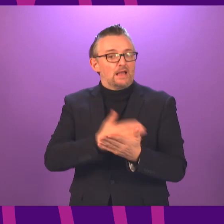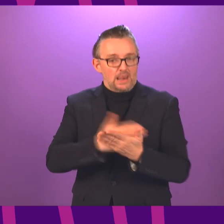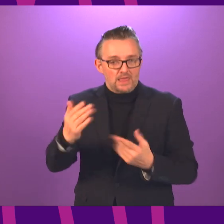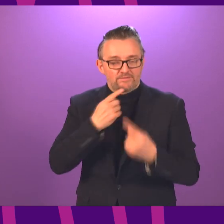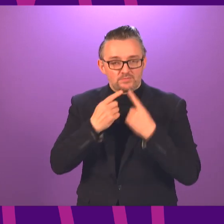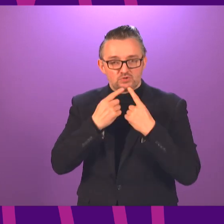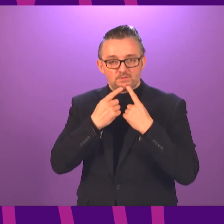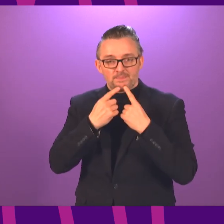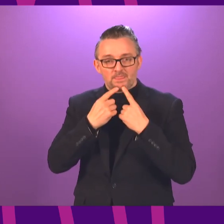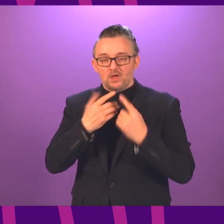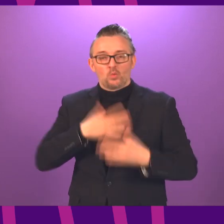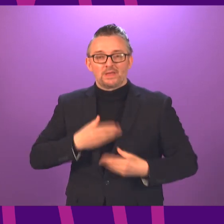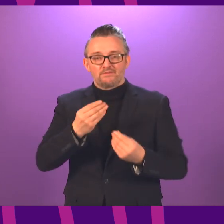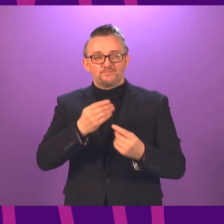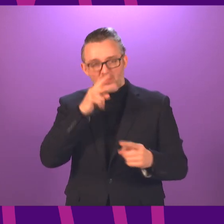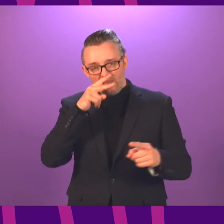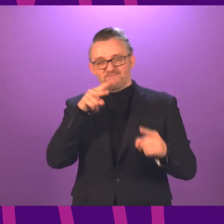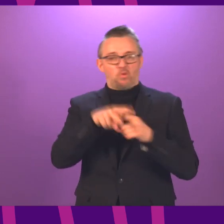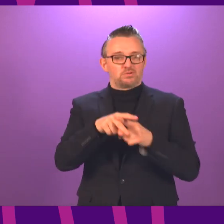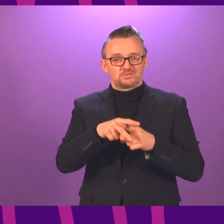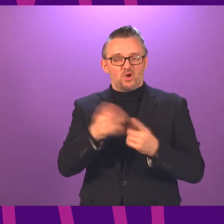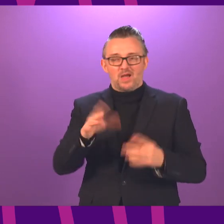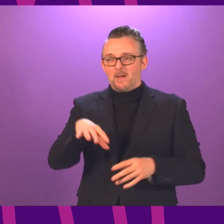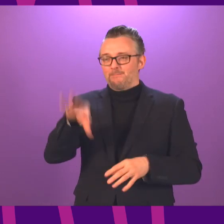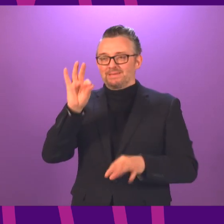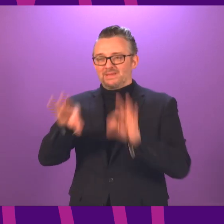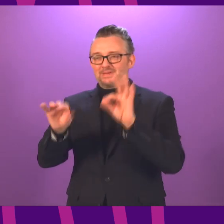avoiding giving false assurance or picking arbitrary dates that have no grounding at